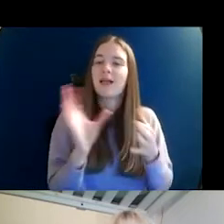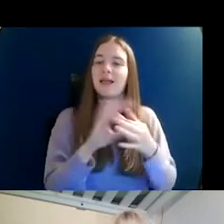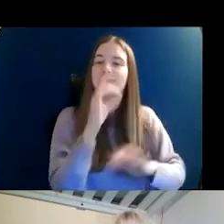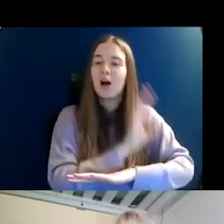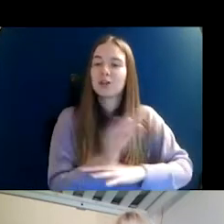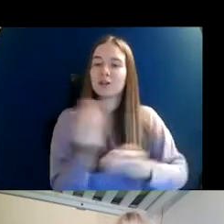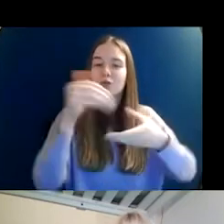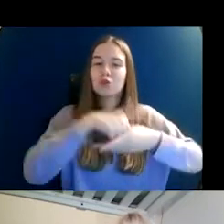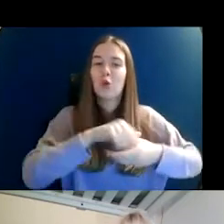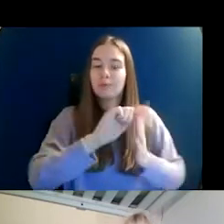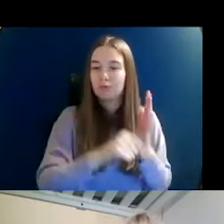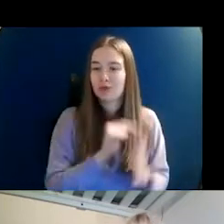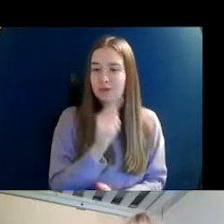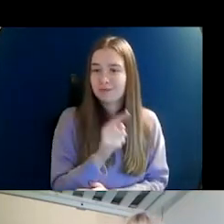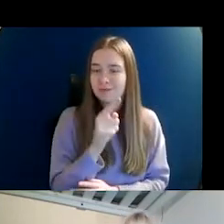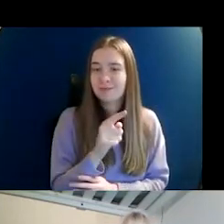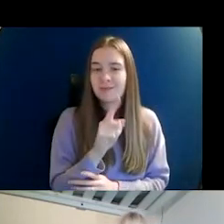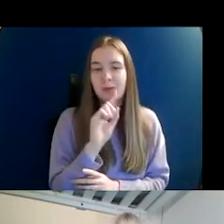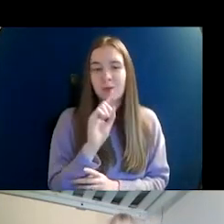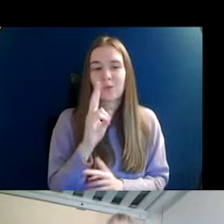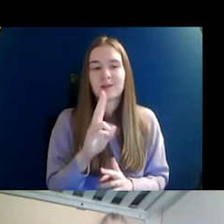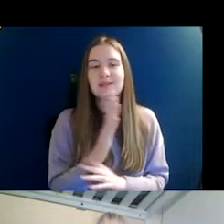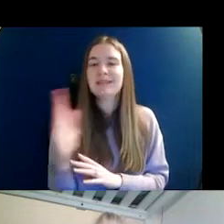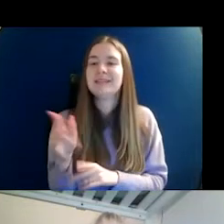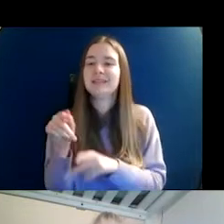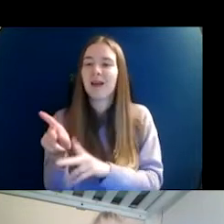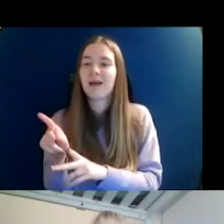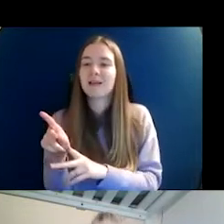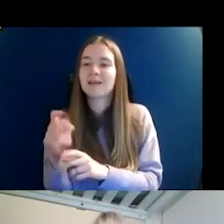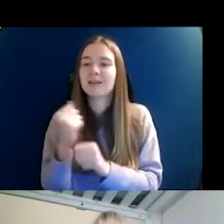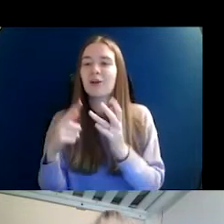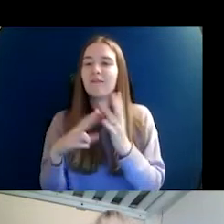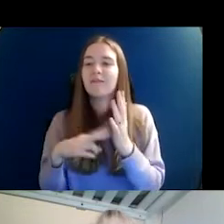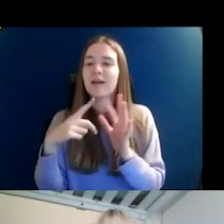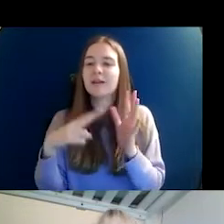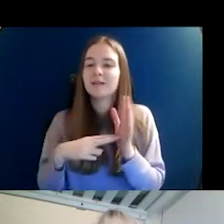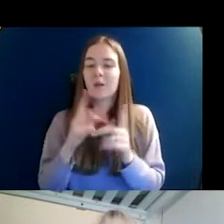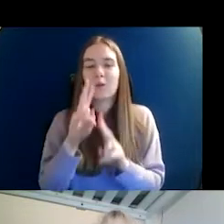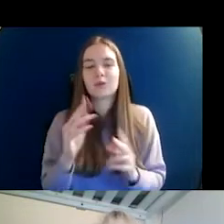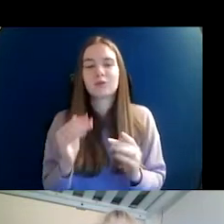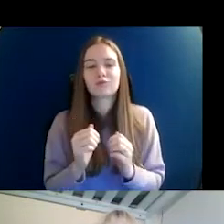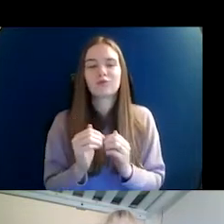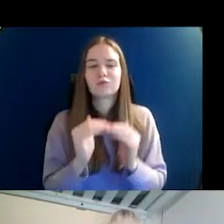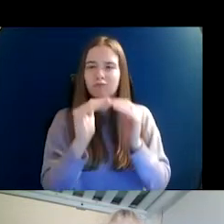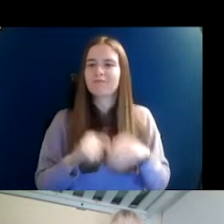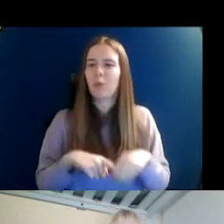and we're looking at the East End and Govan, and we're seeking to create quality public spaces, and to also rebalance the way streets